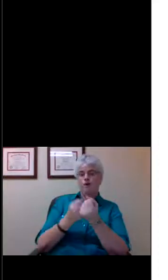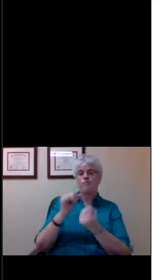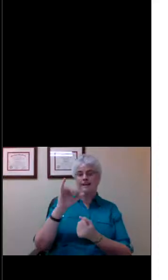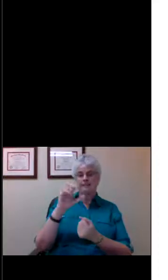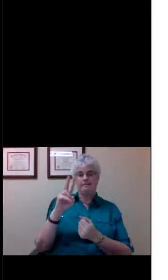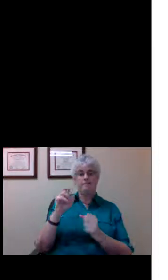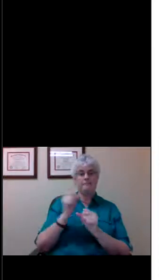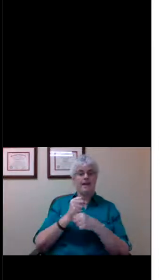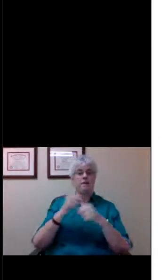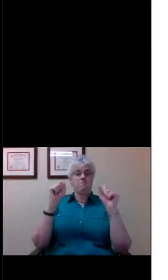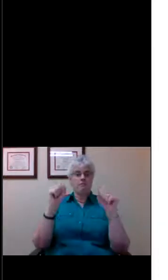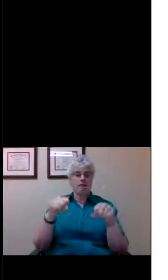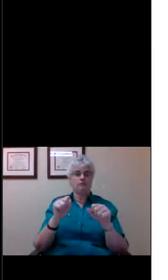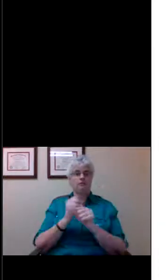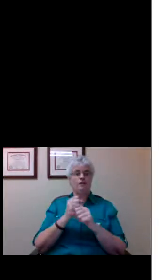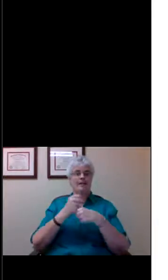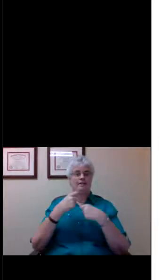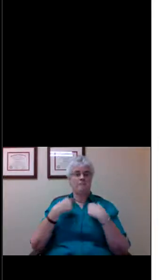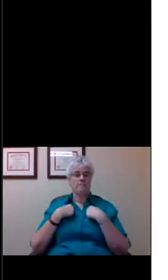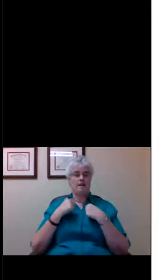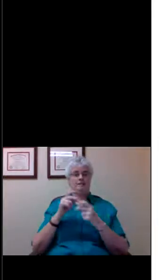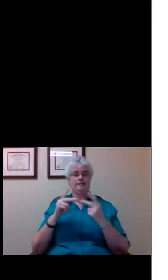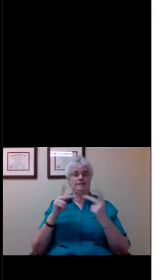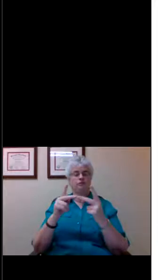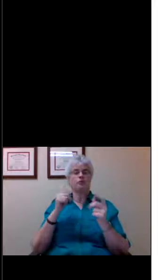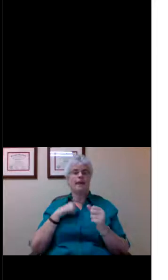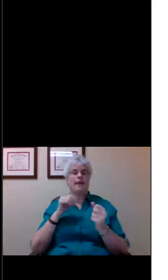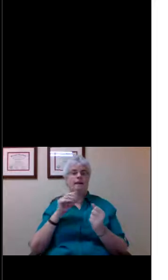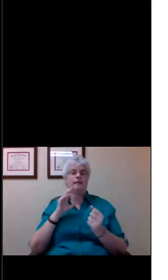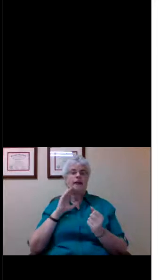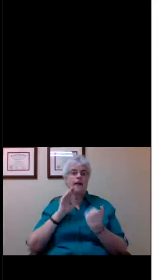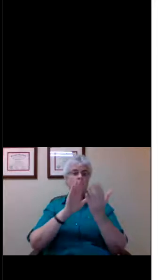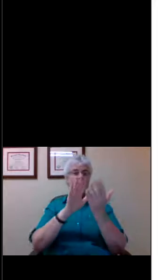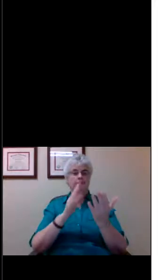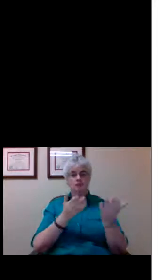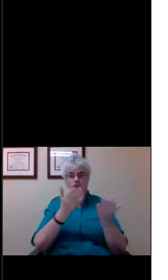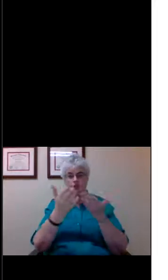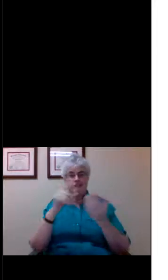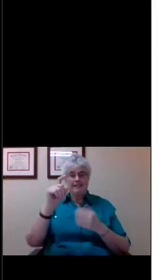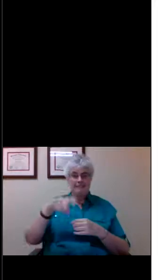services. I'm very thankful to ICADV for creating this position so that those